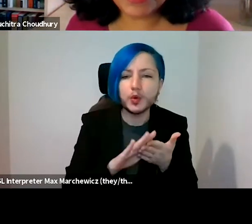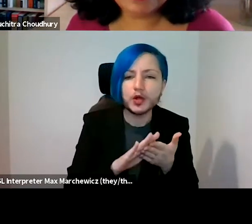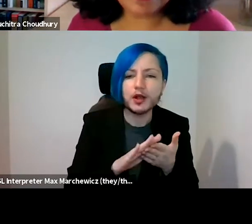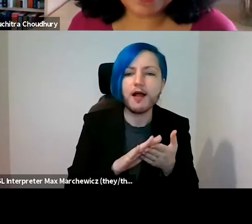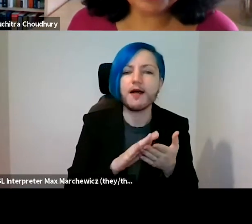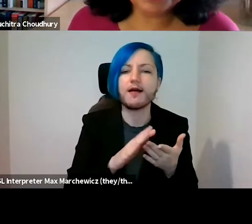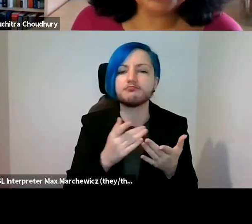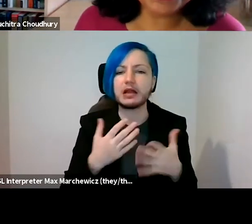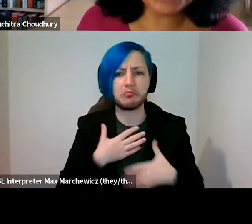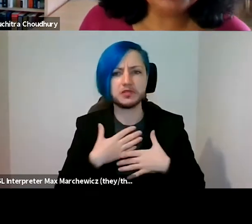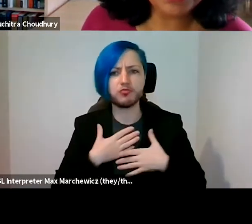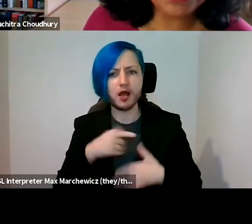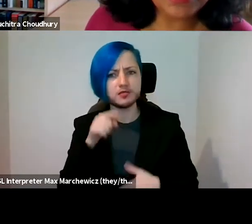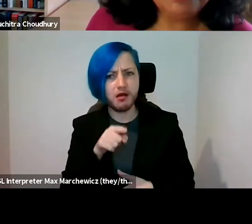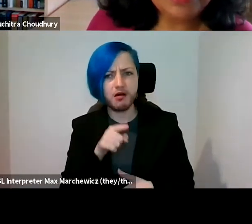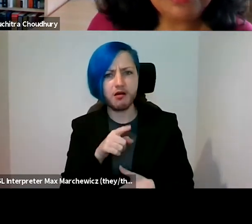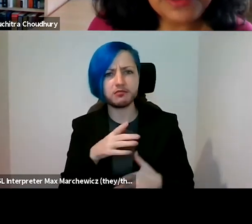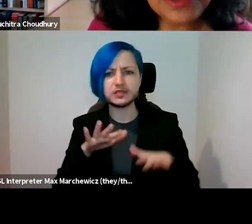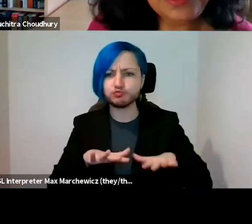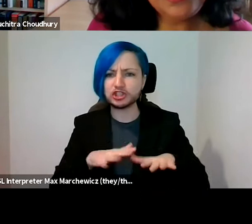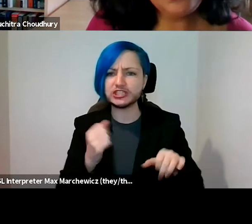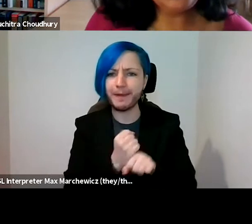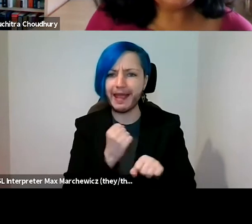in the fact of its British make and manufacturer,